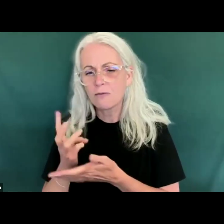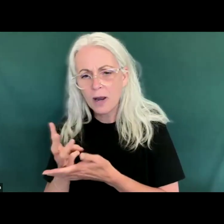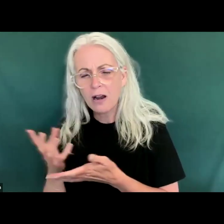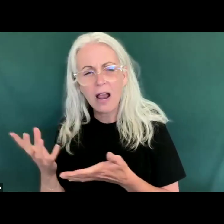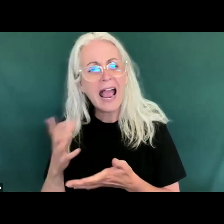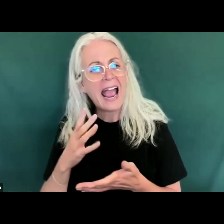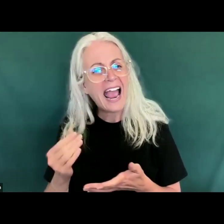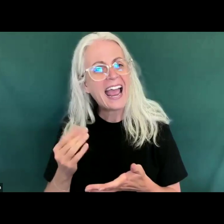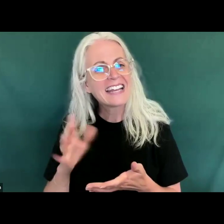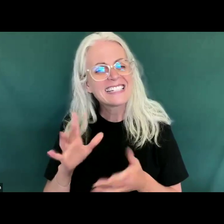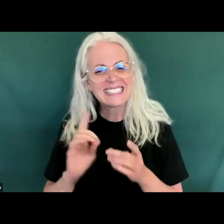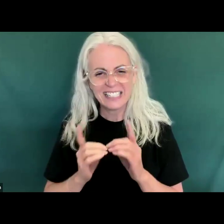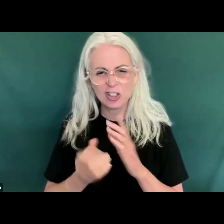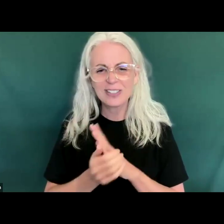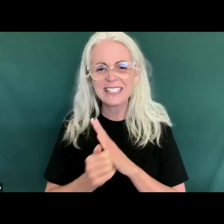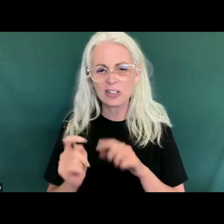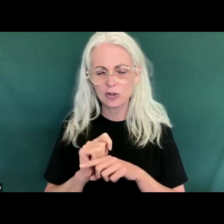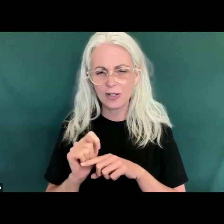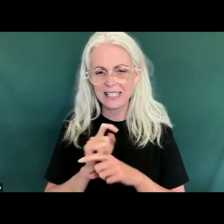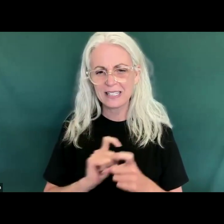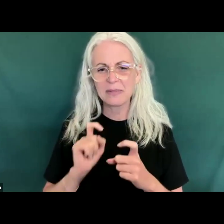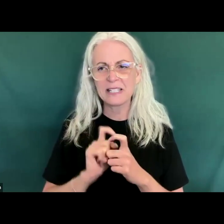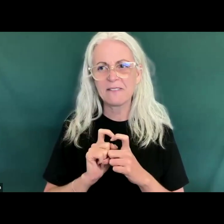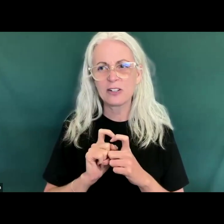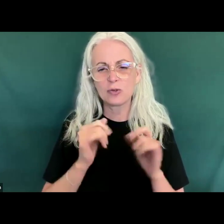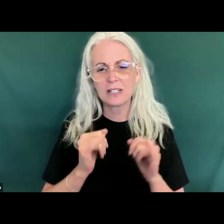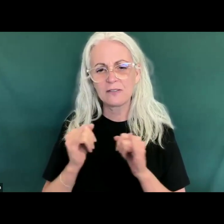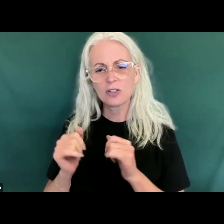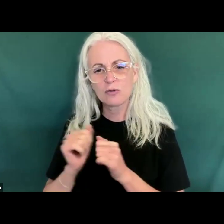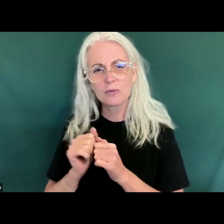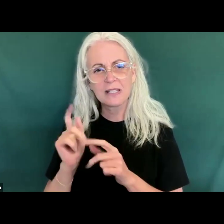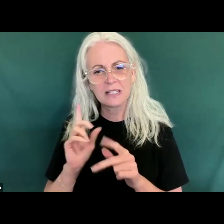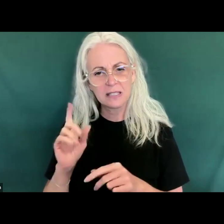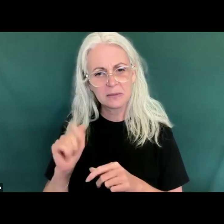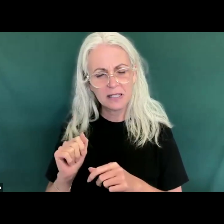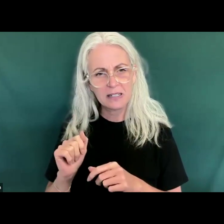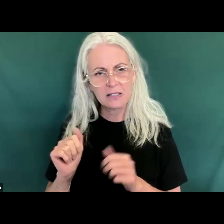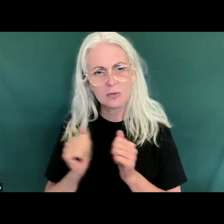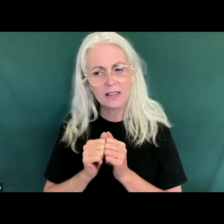As well as kind of digital skill training specific to individuals with disabilities, in terms of,